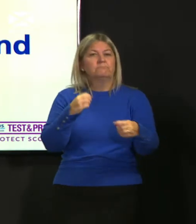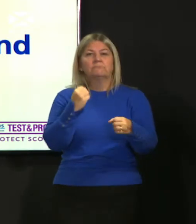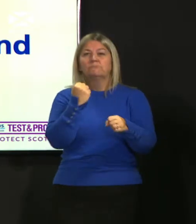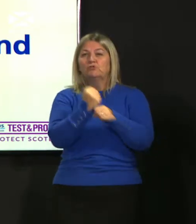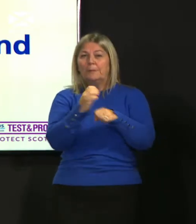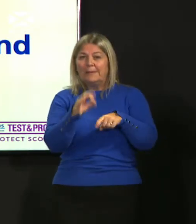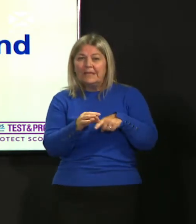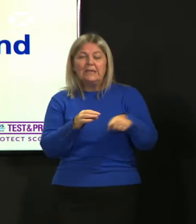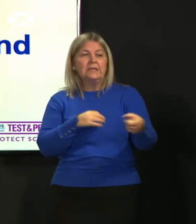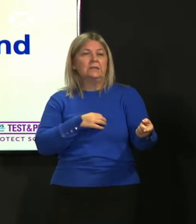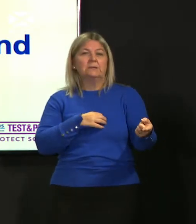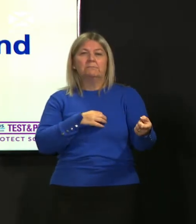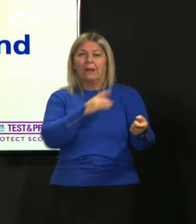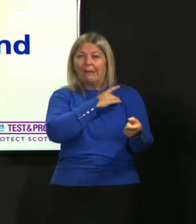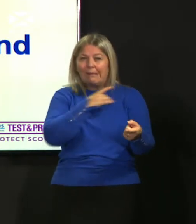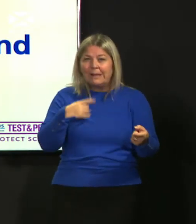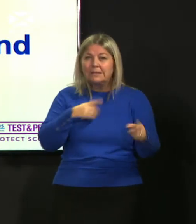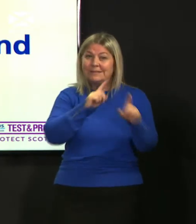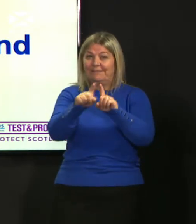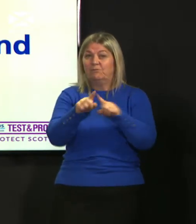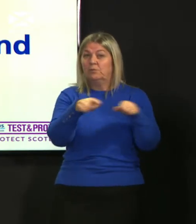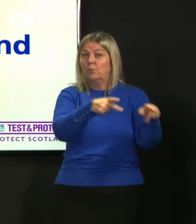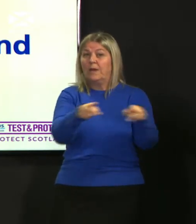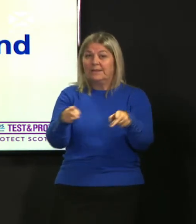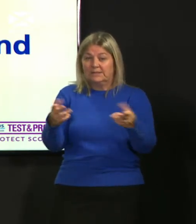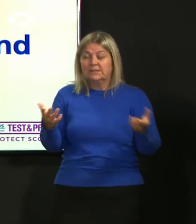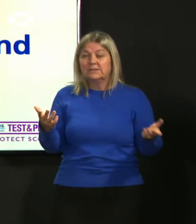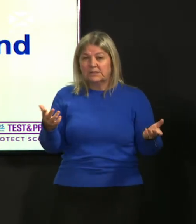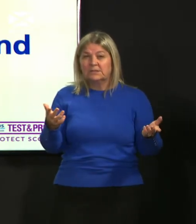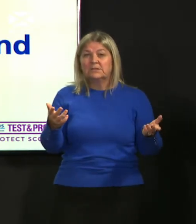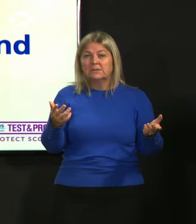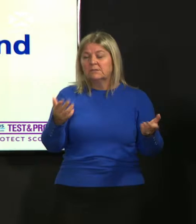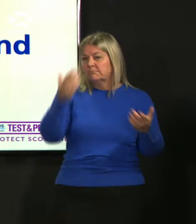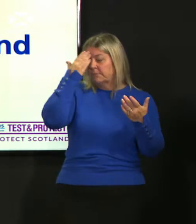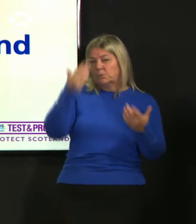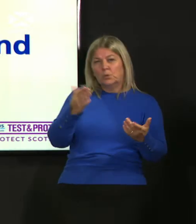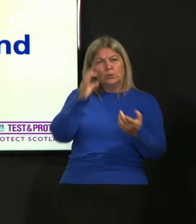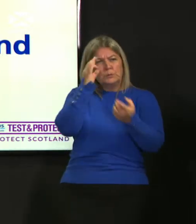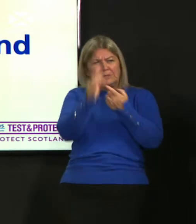So again, I don't know the detail of the particular practice in Bridgeton that that